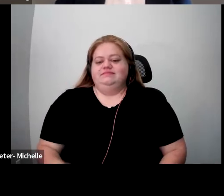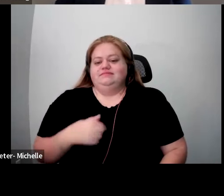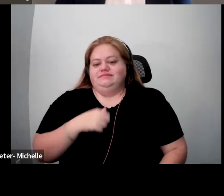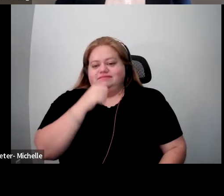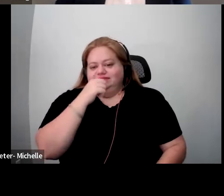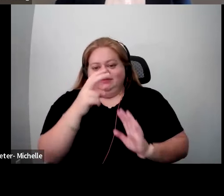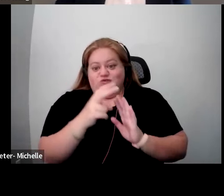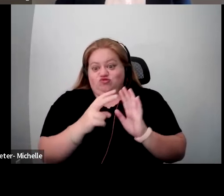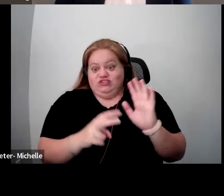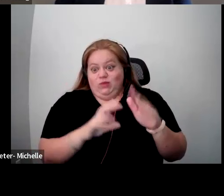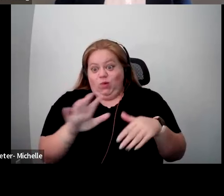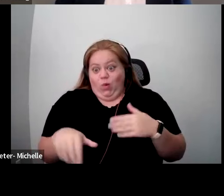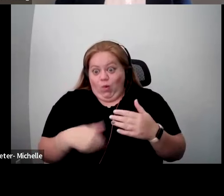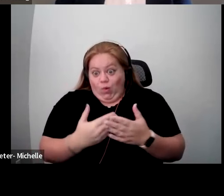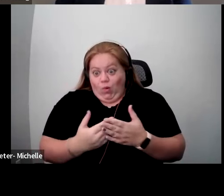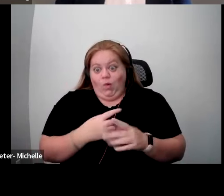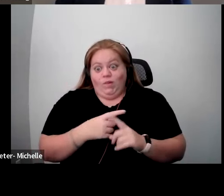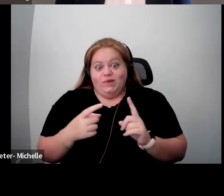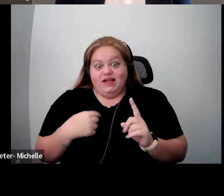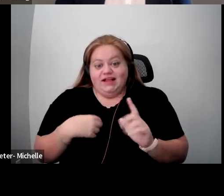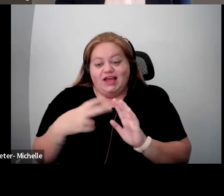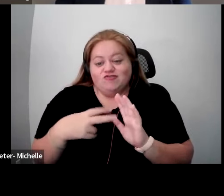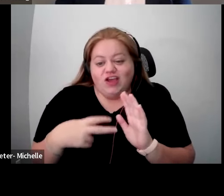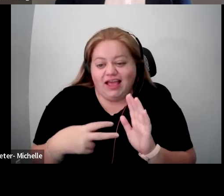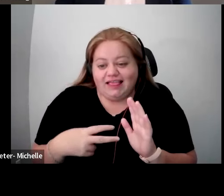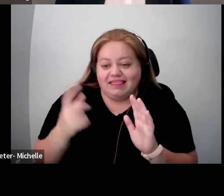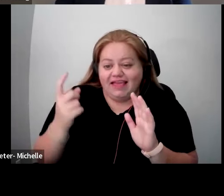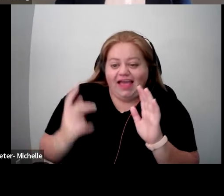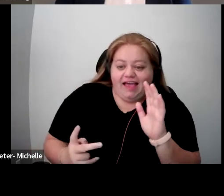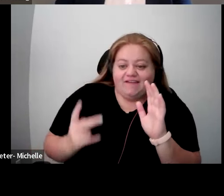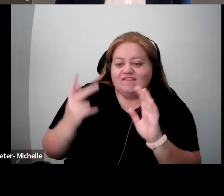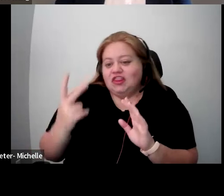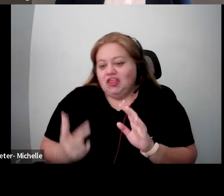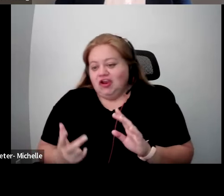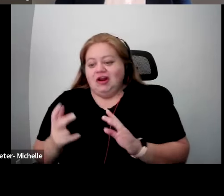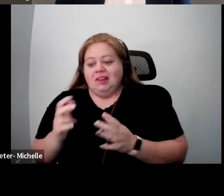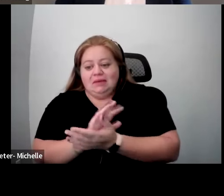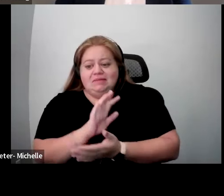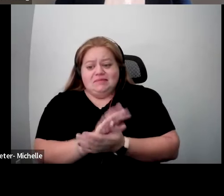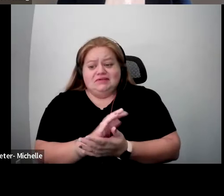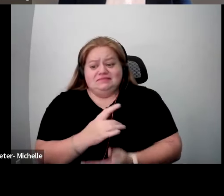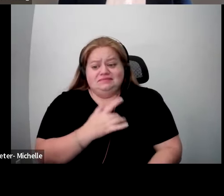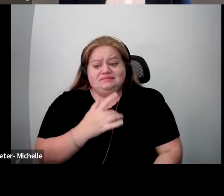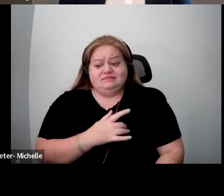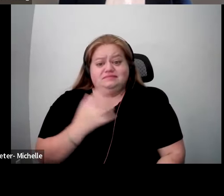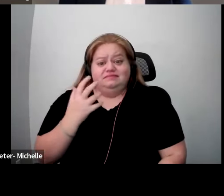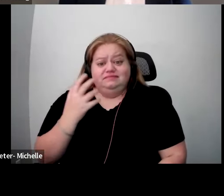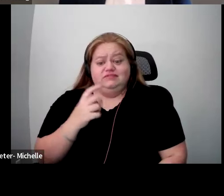But I read about a certain maybe one half or one third of it. And it really made a lot of difference.